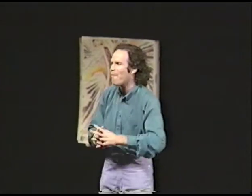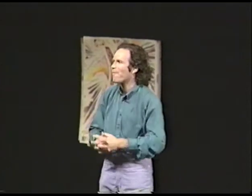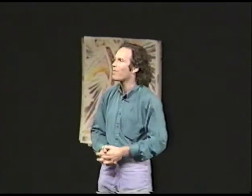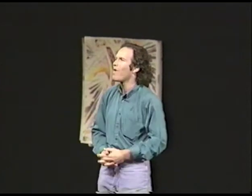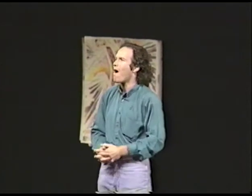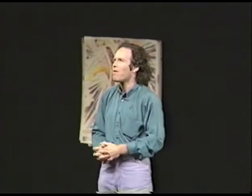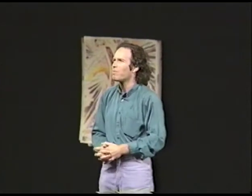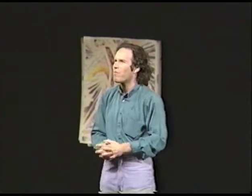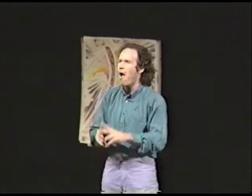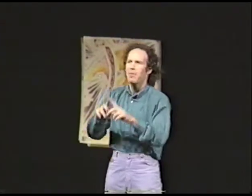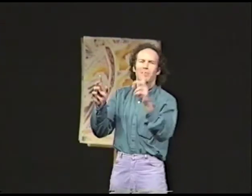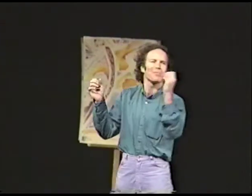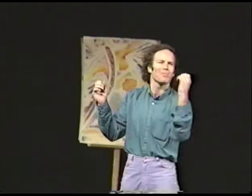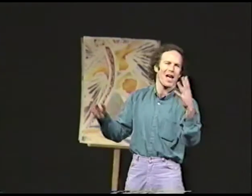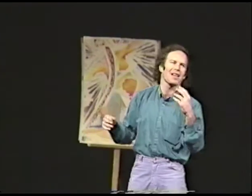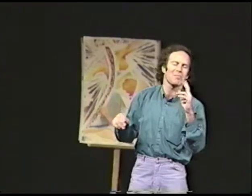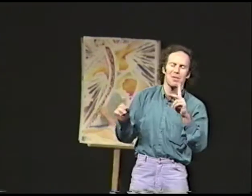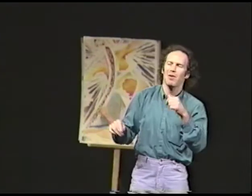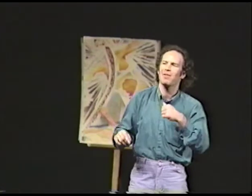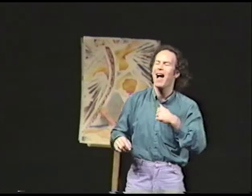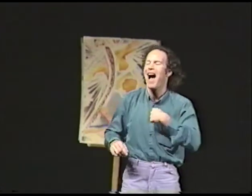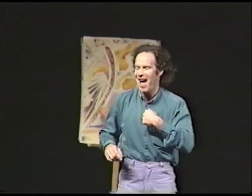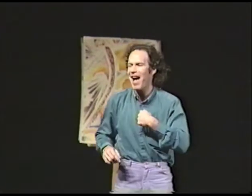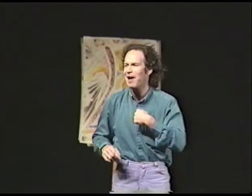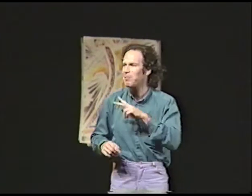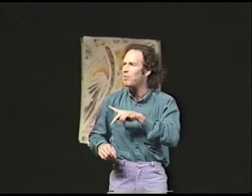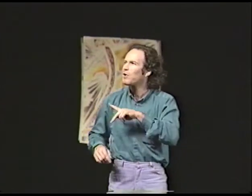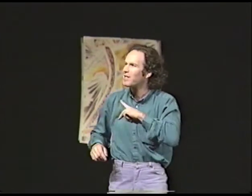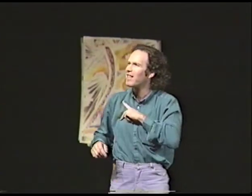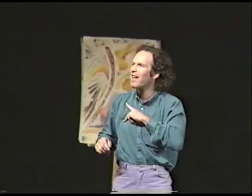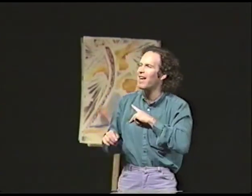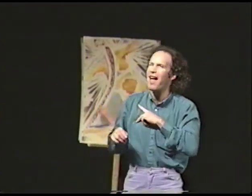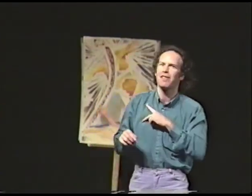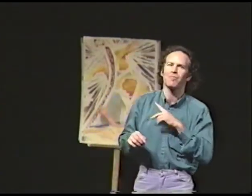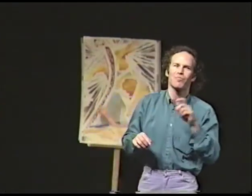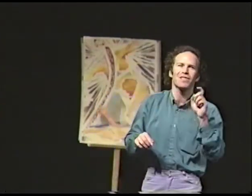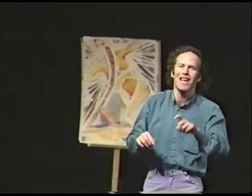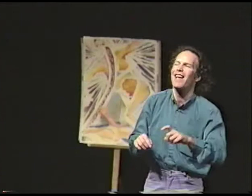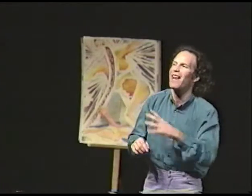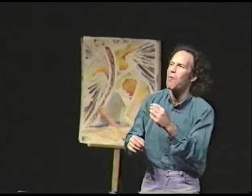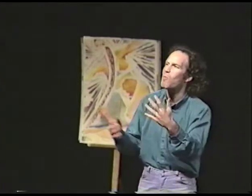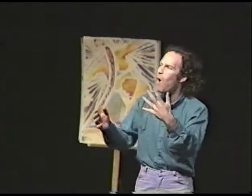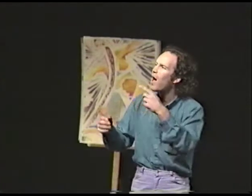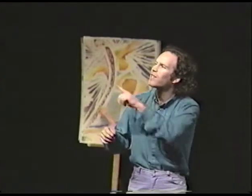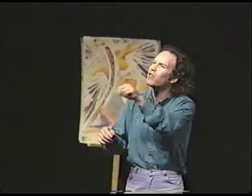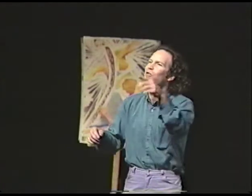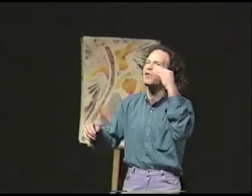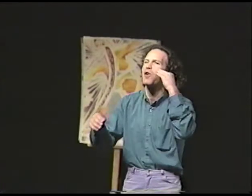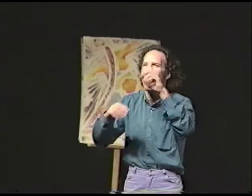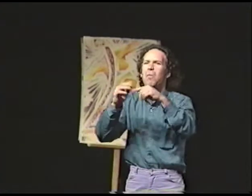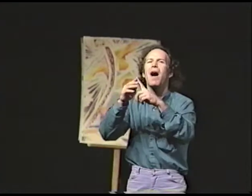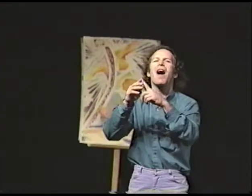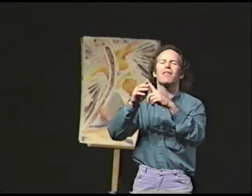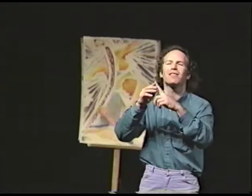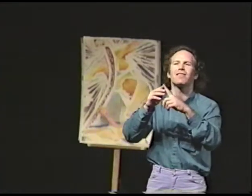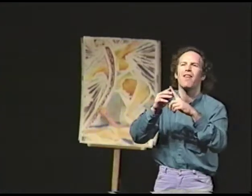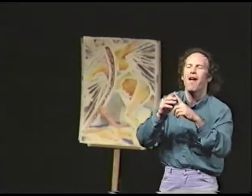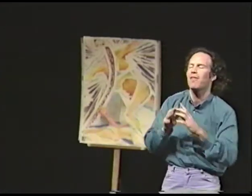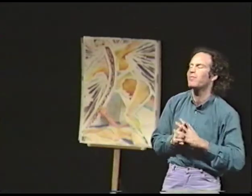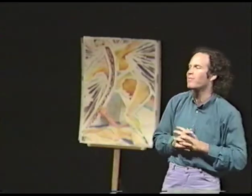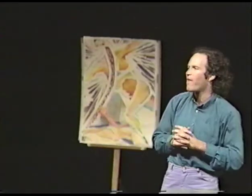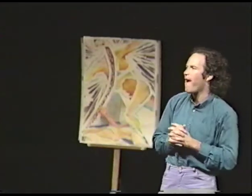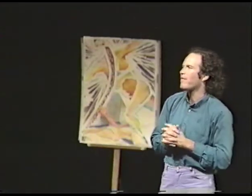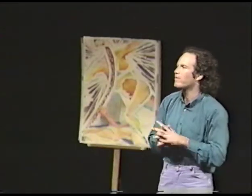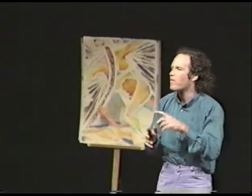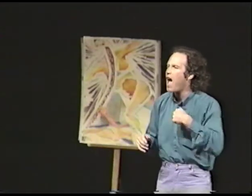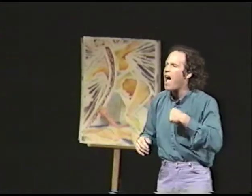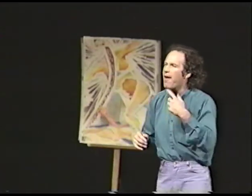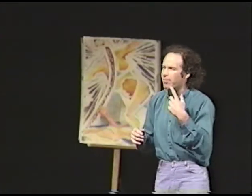Clayton Valley, many people that I personally want and need you